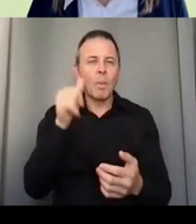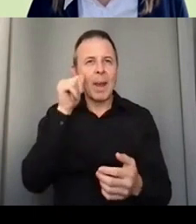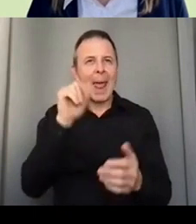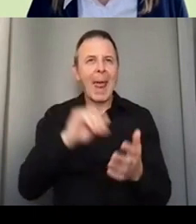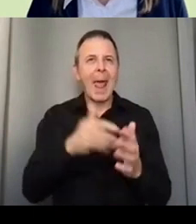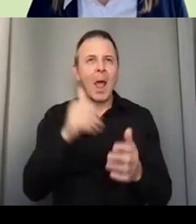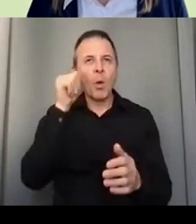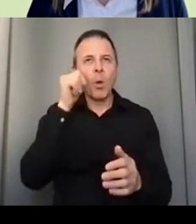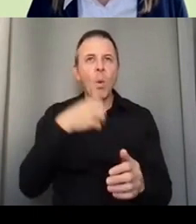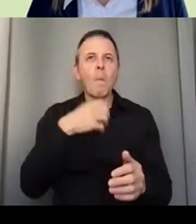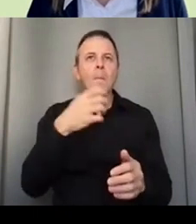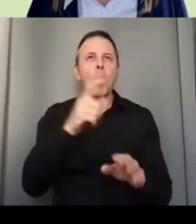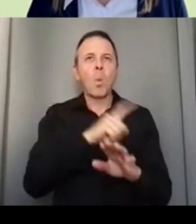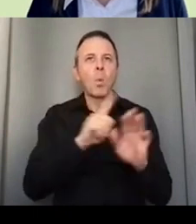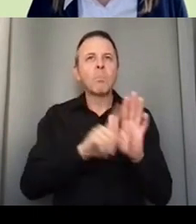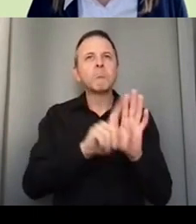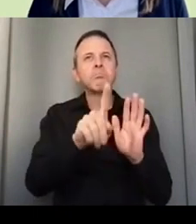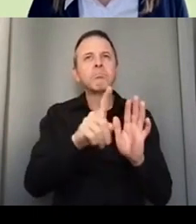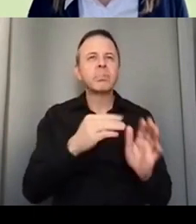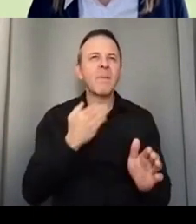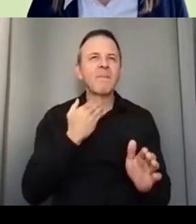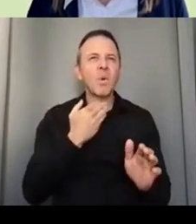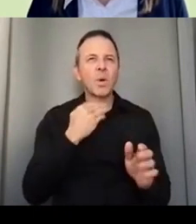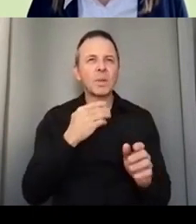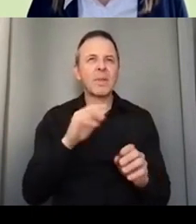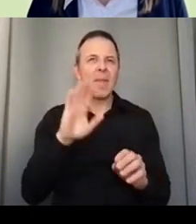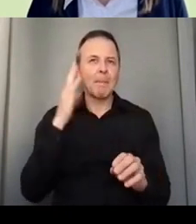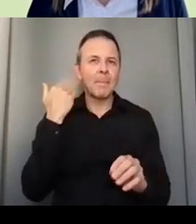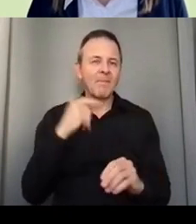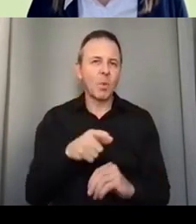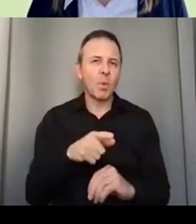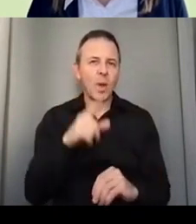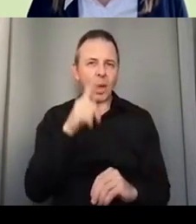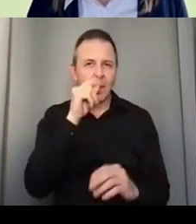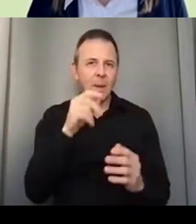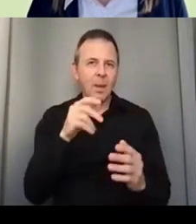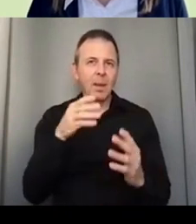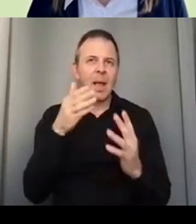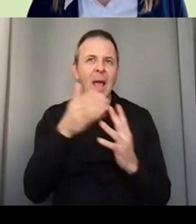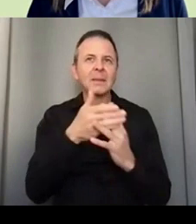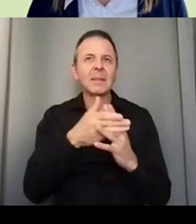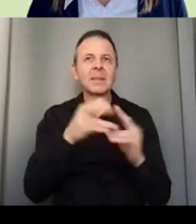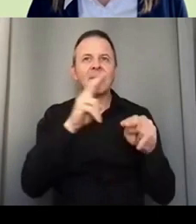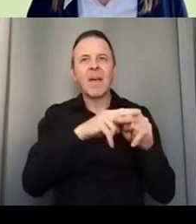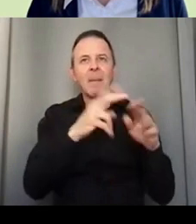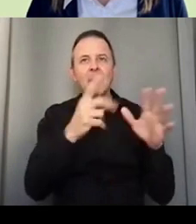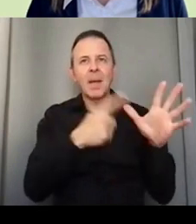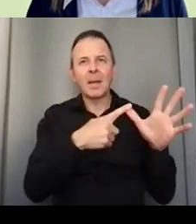before you can access the Family Advocacy NDIS troubleshooting guide on